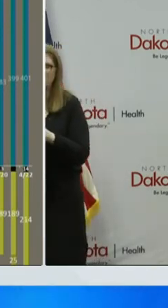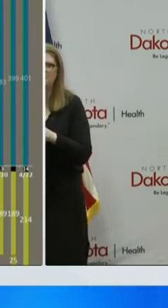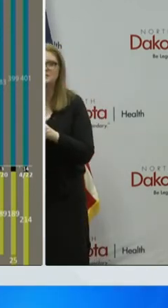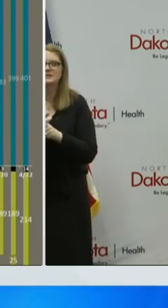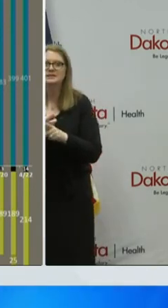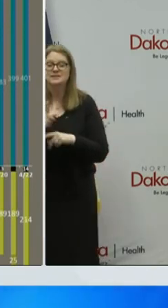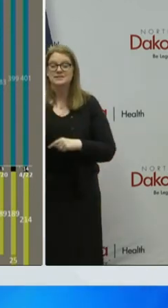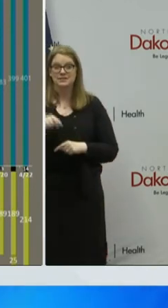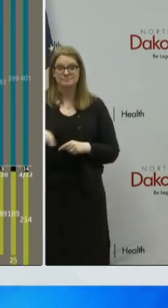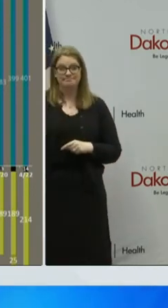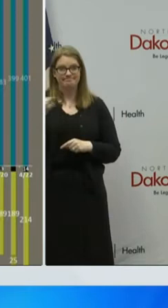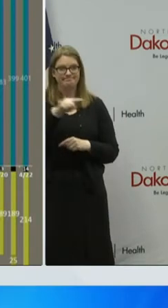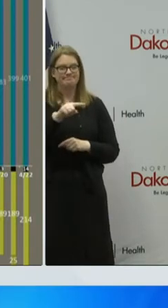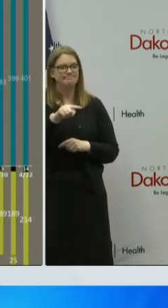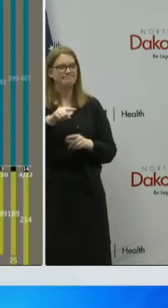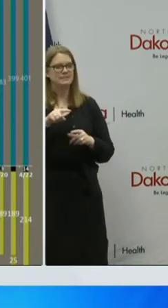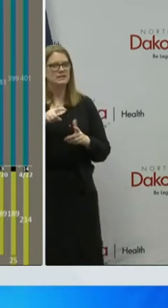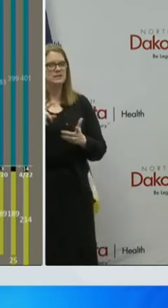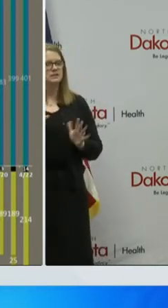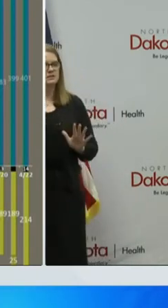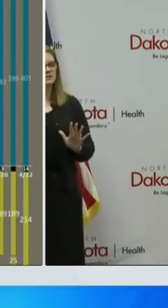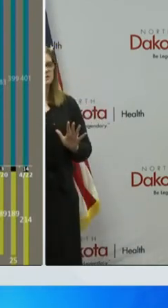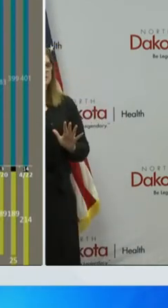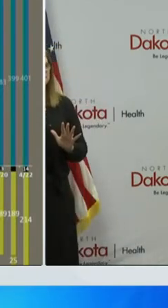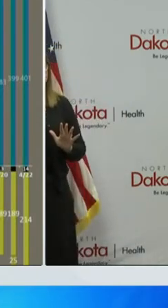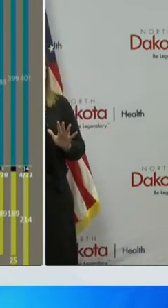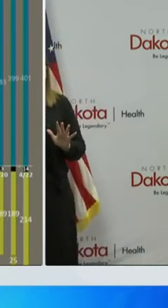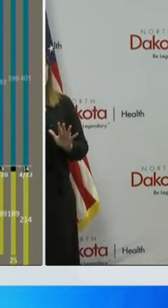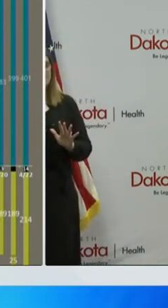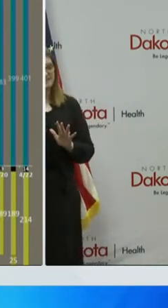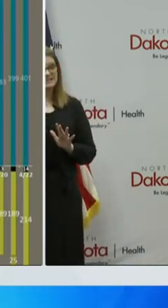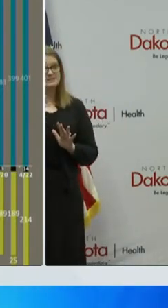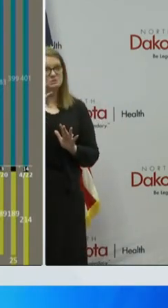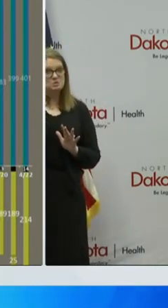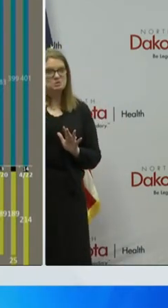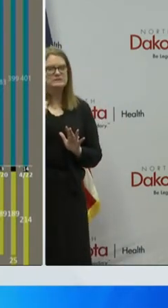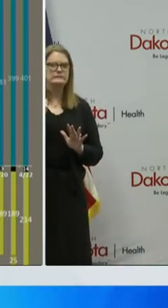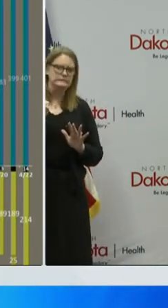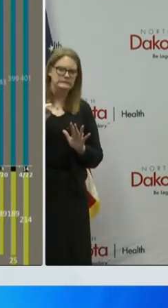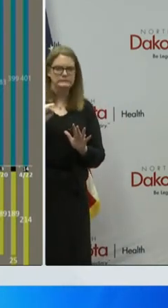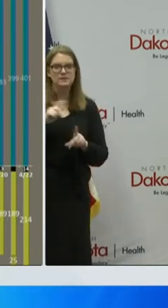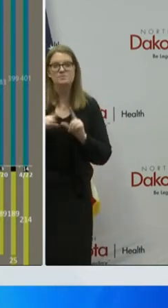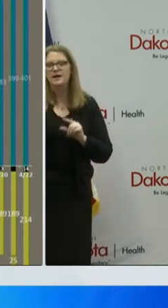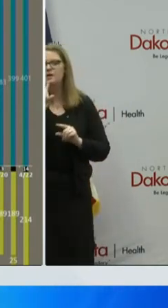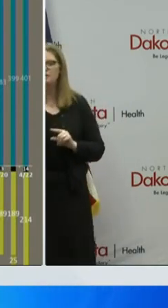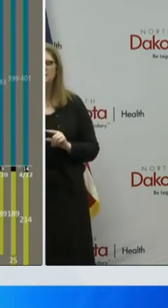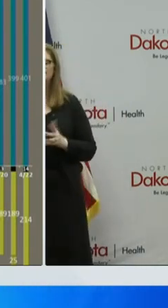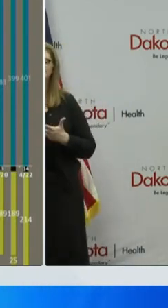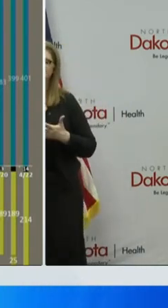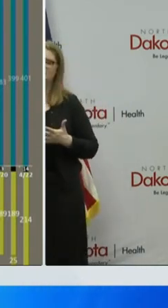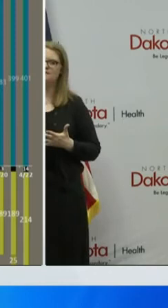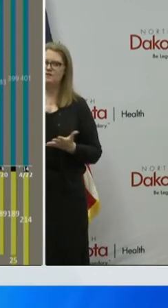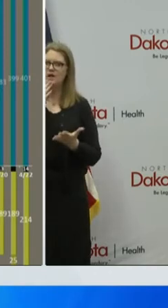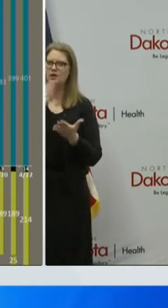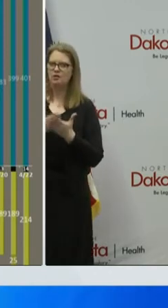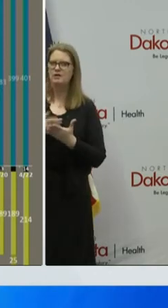WE COULD SEE THAT TO GO UP. WE WANT TO REMIND EVERYONE TO REMAIN CONFIDENT THAT OUR -- THE STRONG HEALTH CARE SYSTEM WE